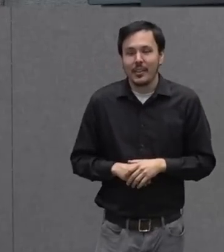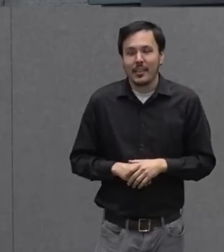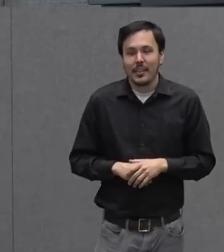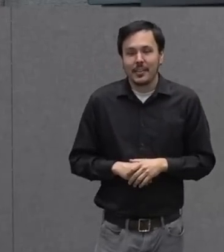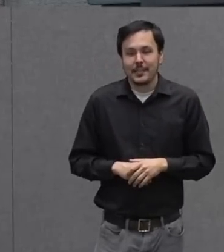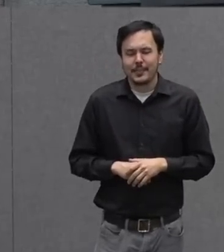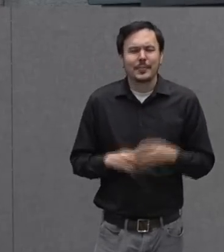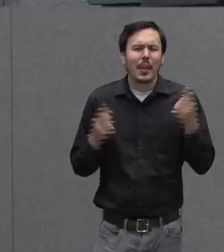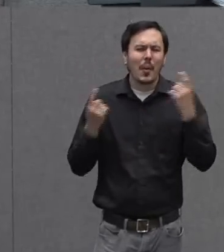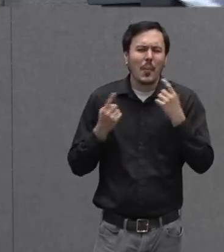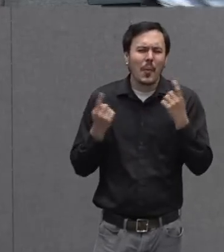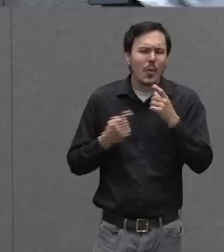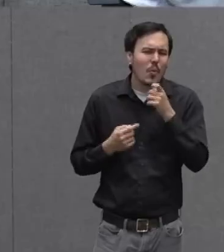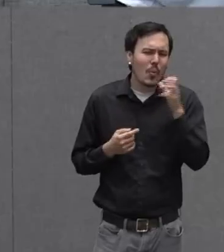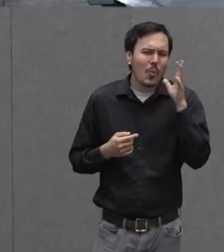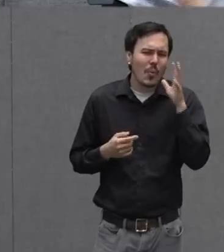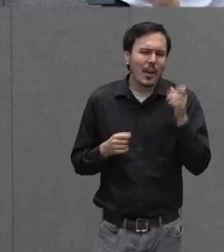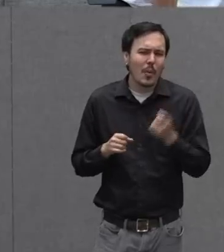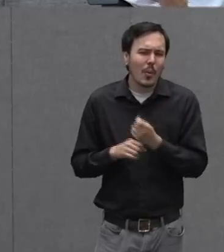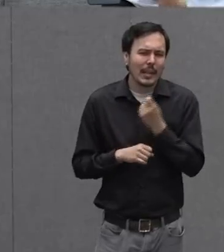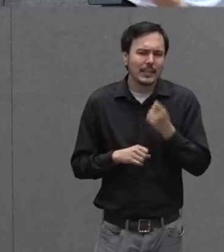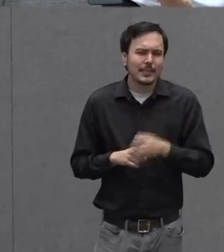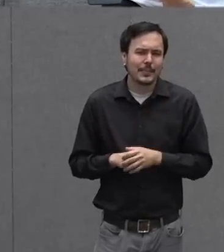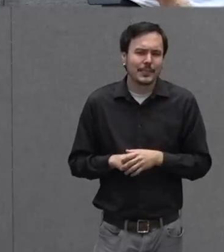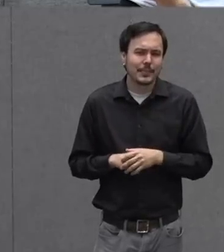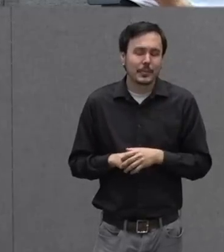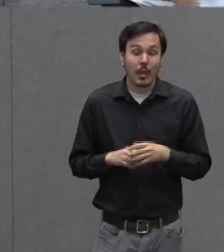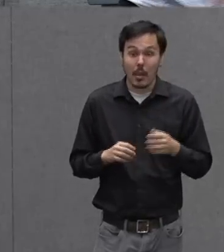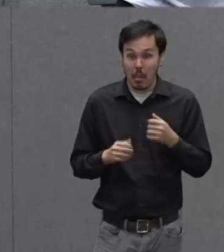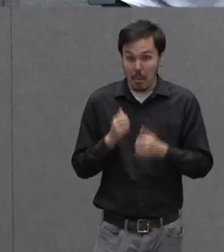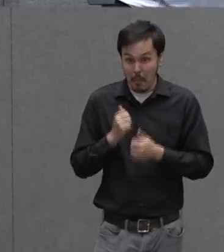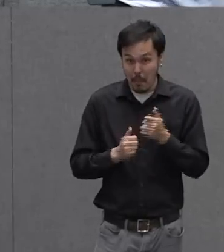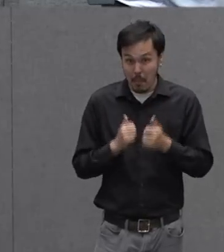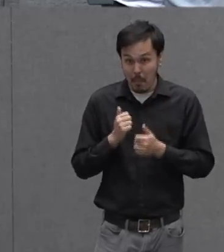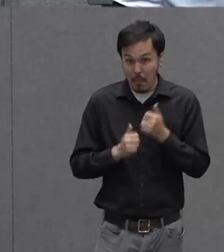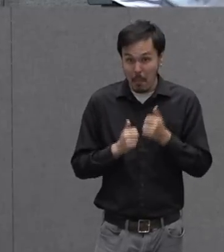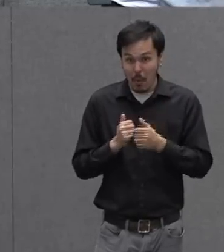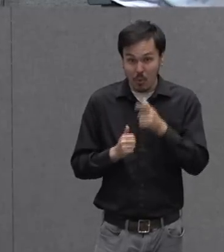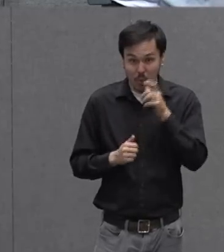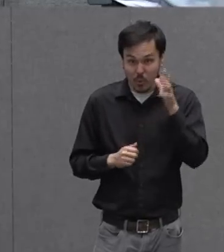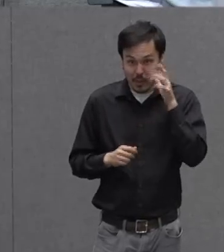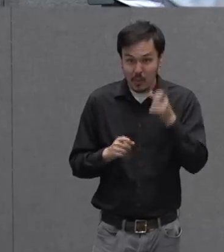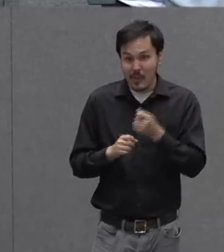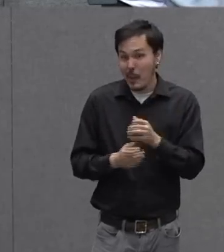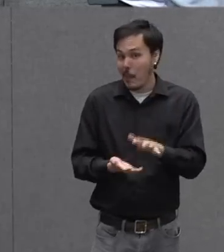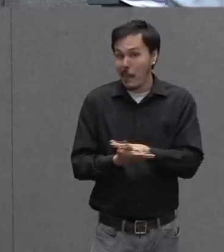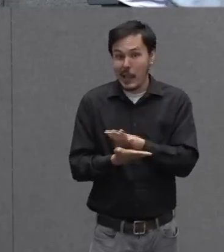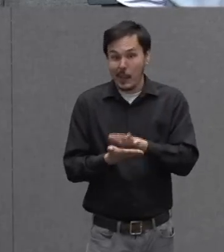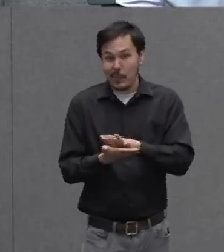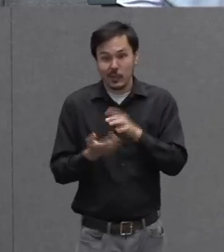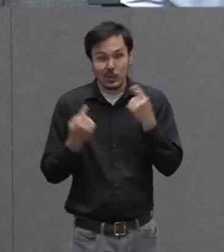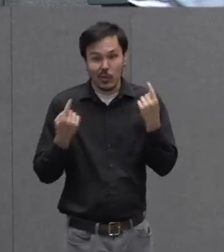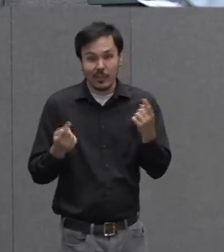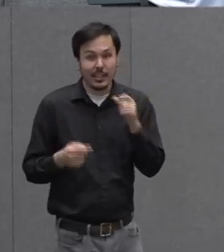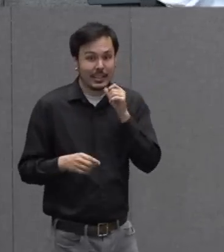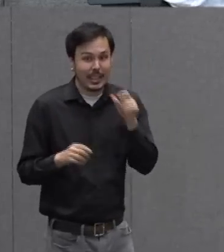I wonder who will win the most. Paper's not winning so far. Ready?